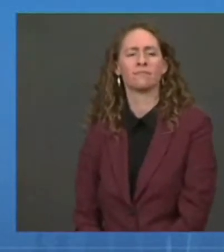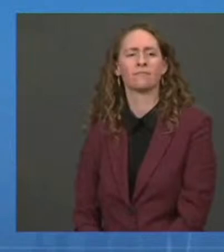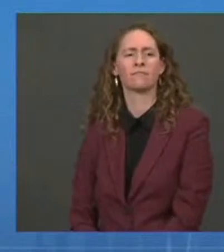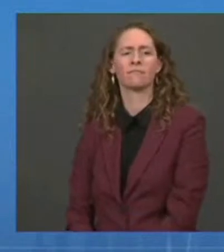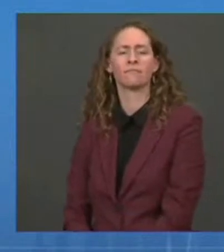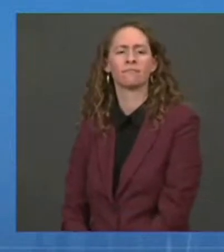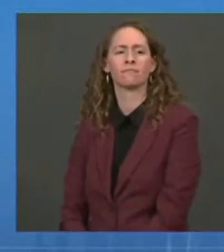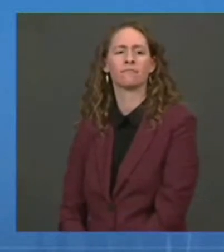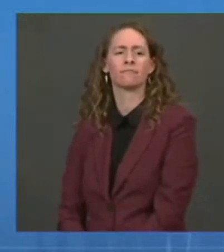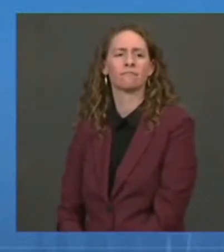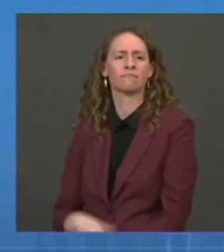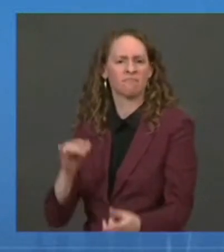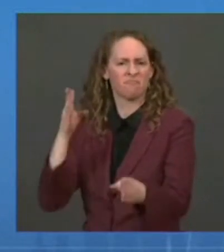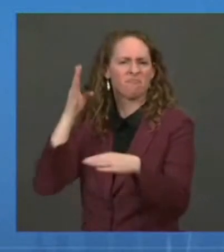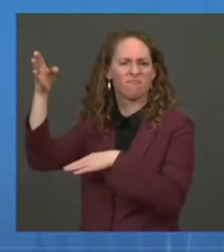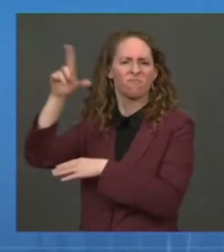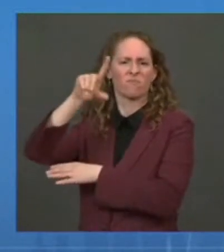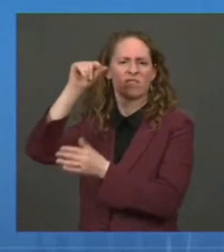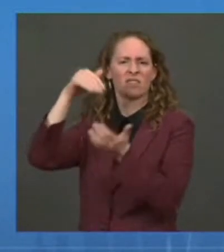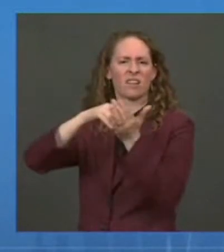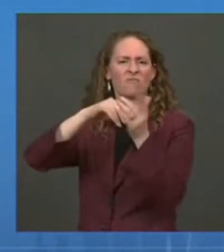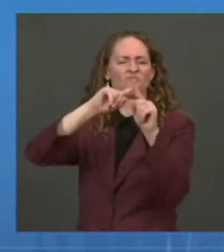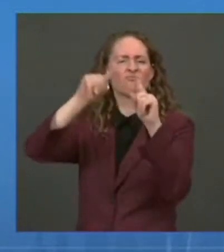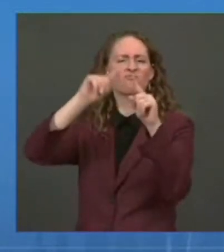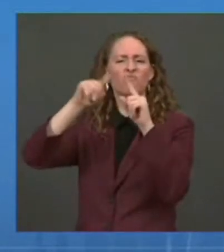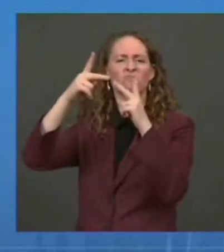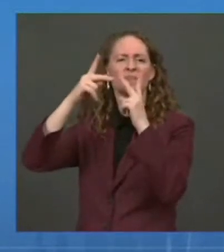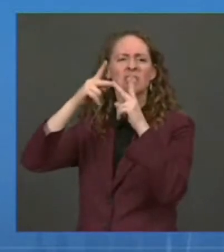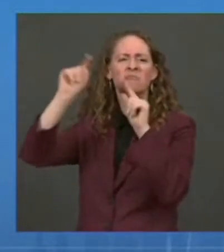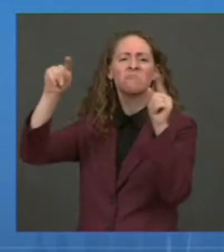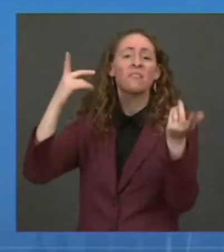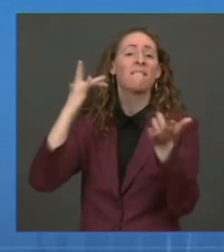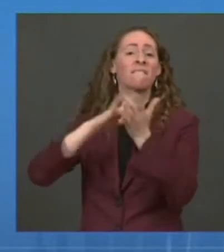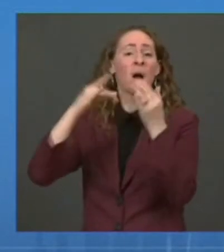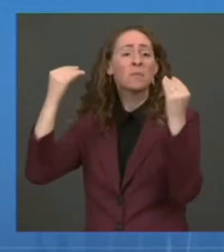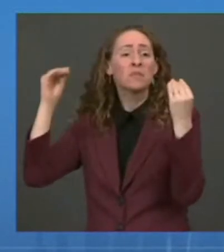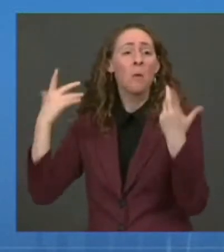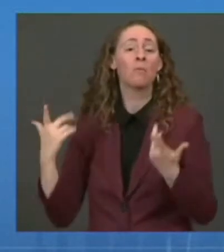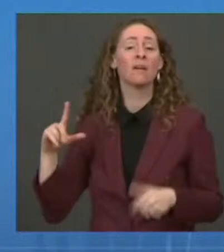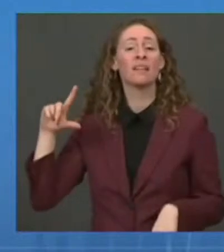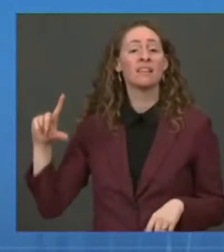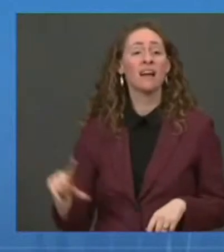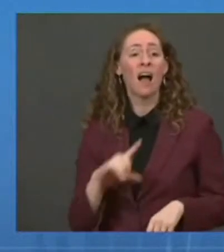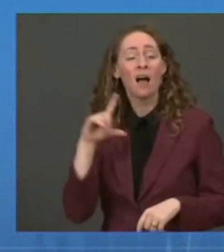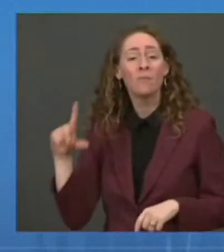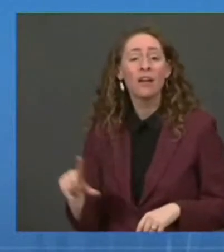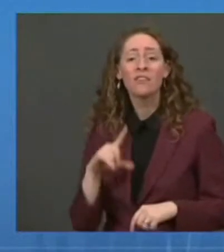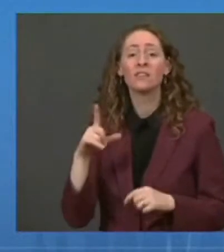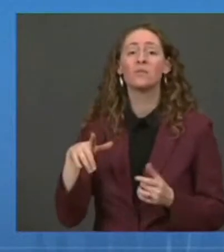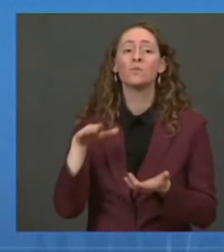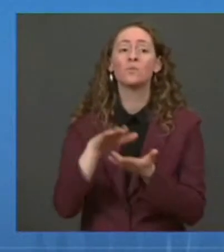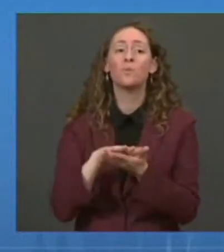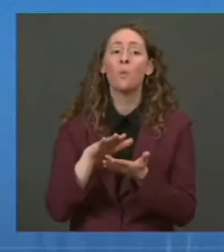CENTERS ON TOP OF THAT WE HAVE 20,000 SITES AROUND THE COUNTRY